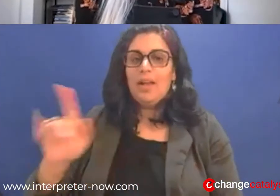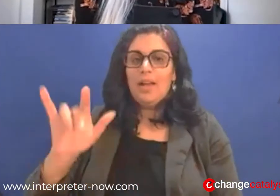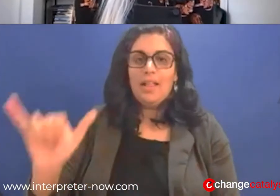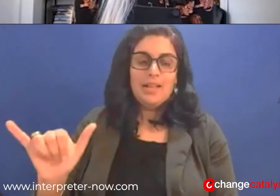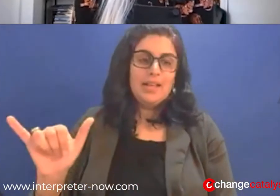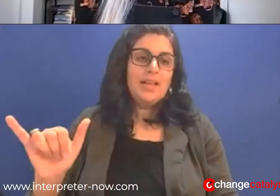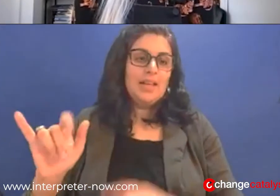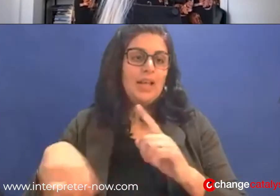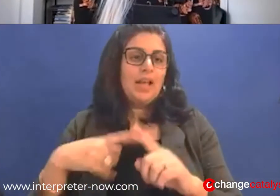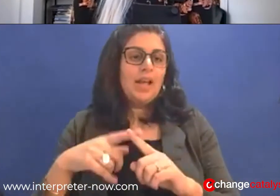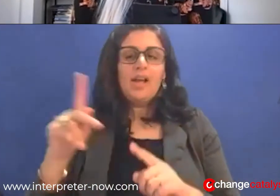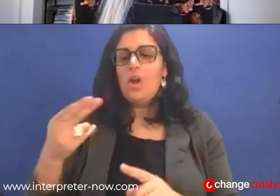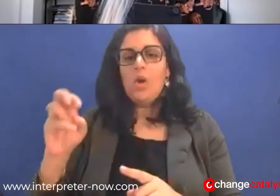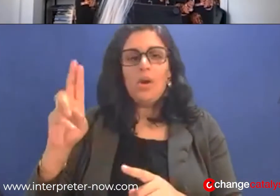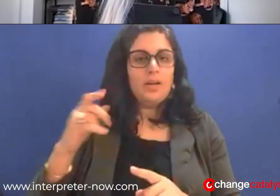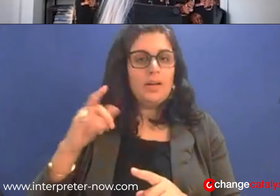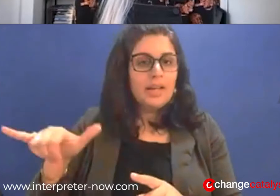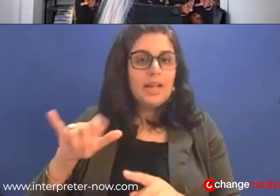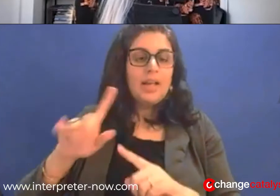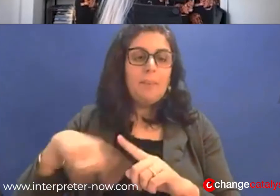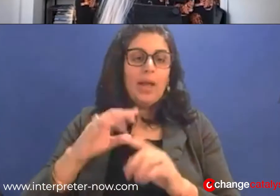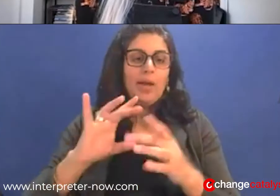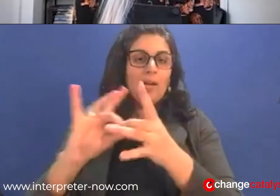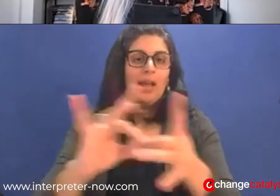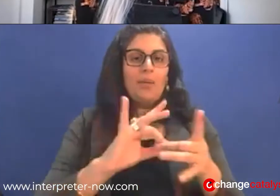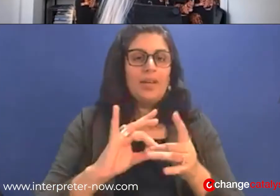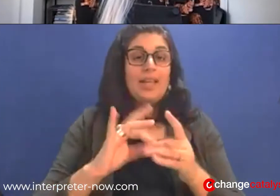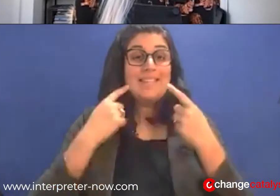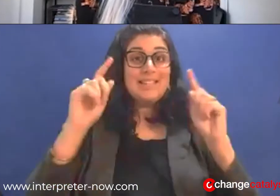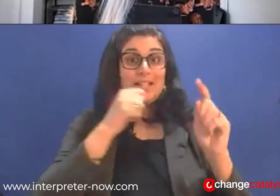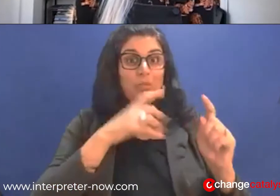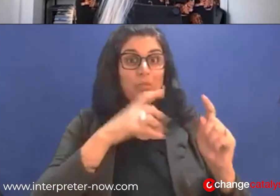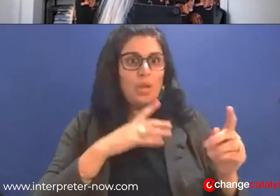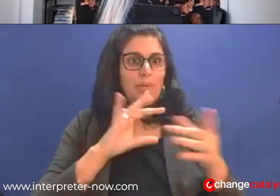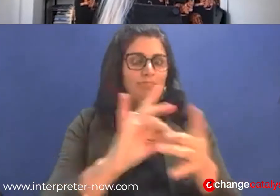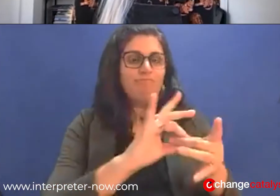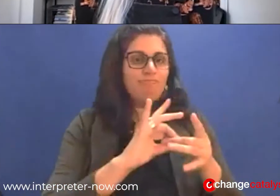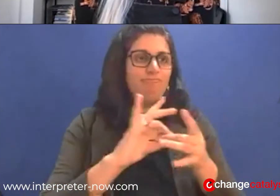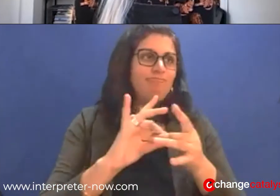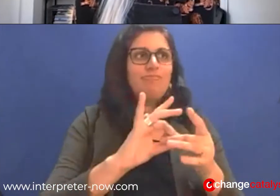differently, and how successful women network differently in Episode 60.